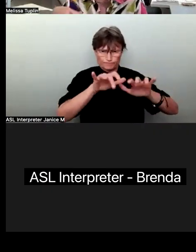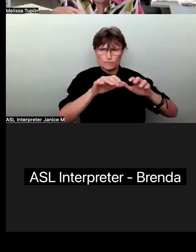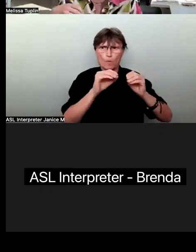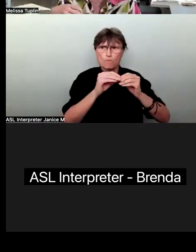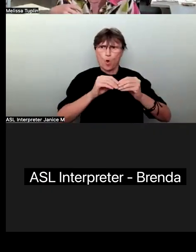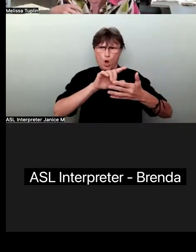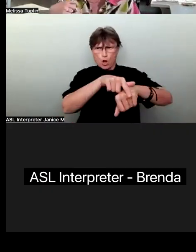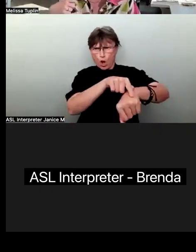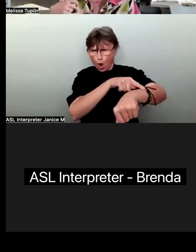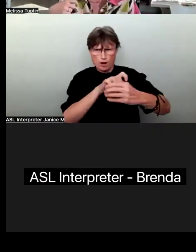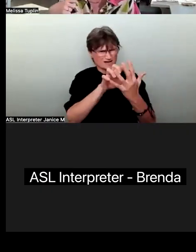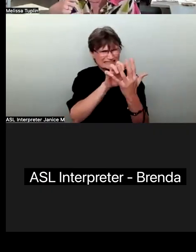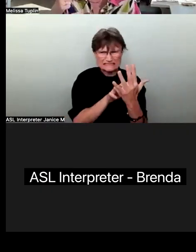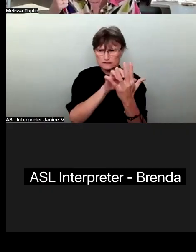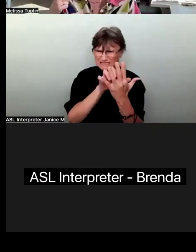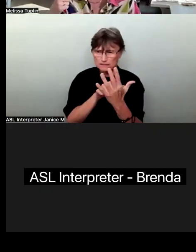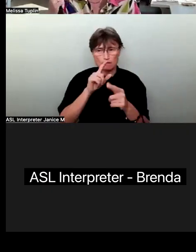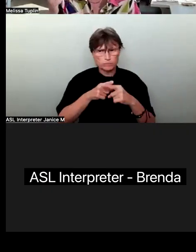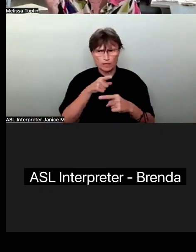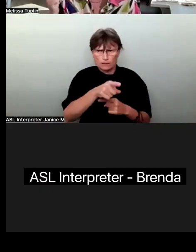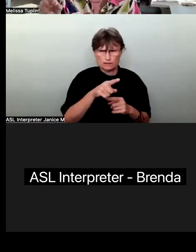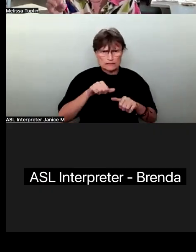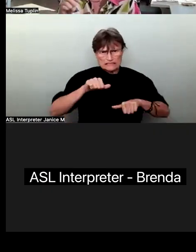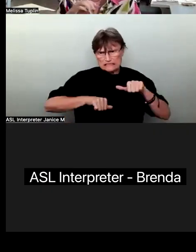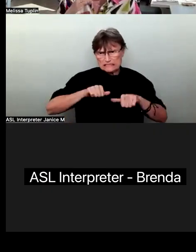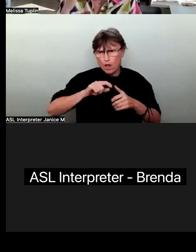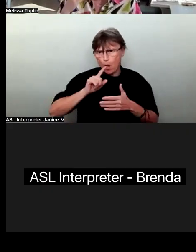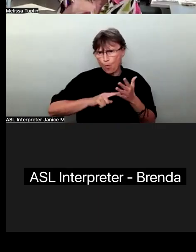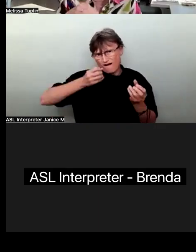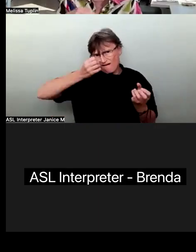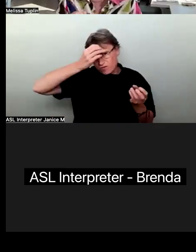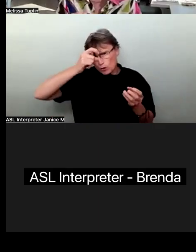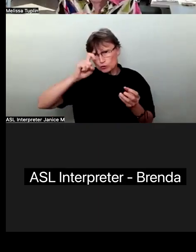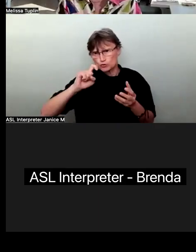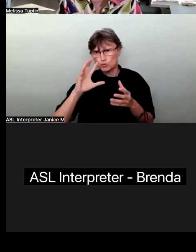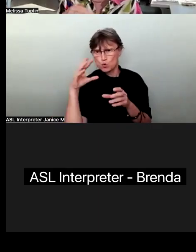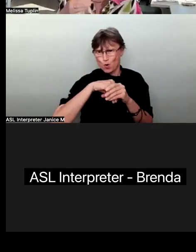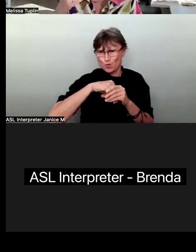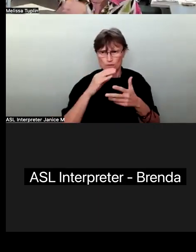at what you're supposed to include in each of the sections. So please feel free to write in